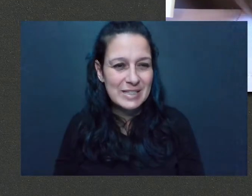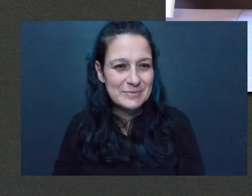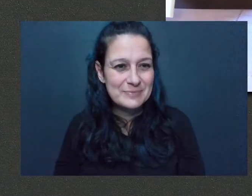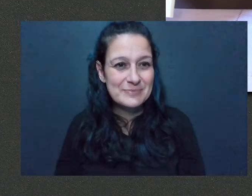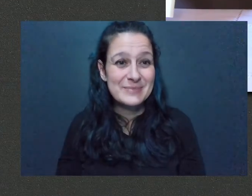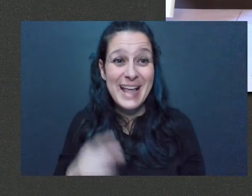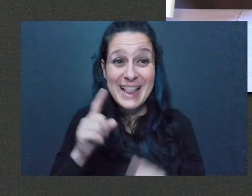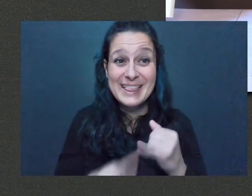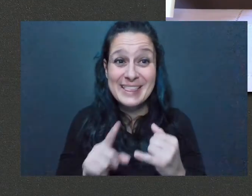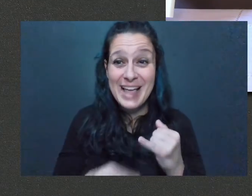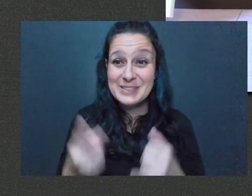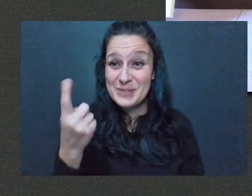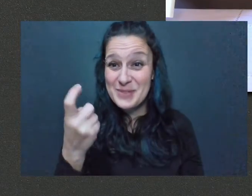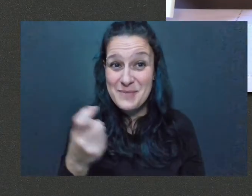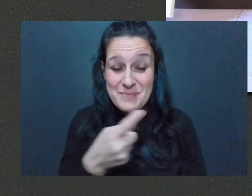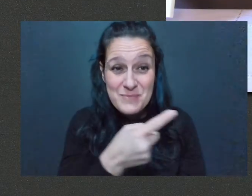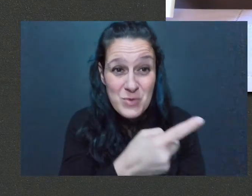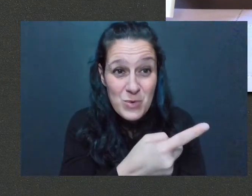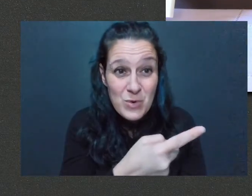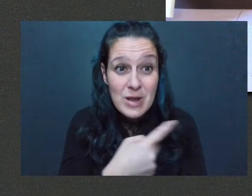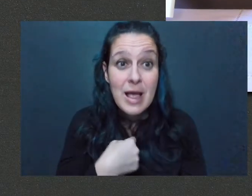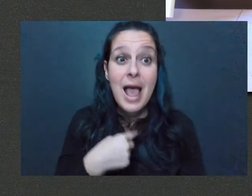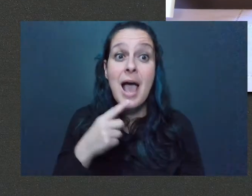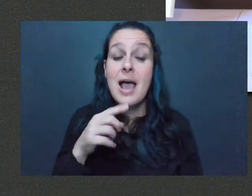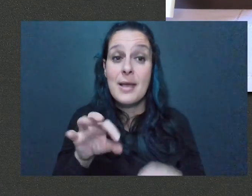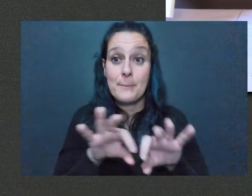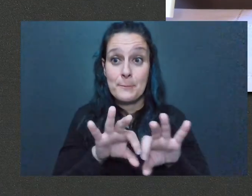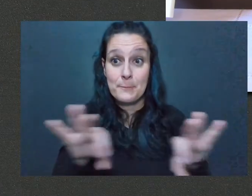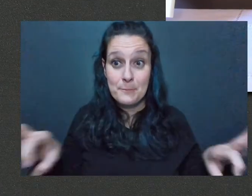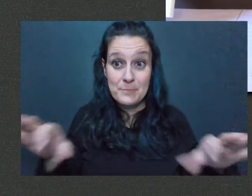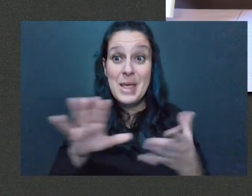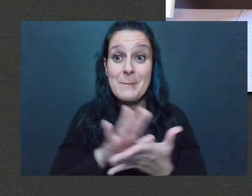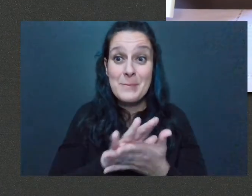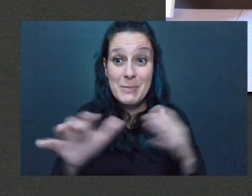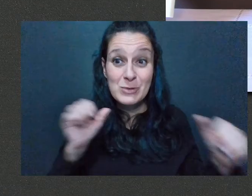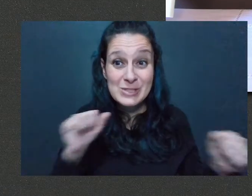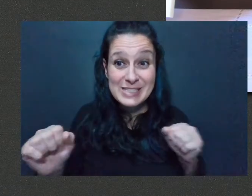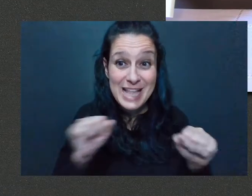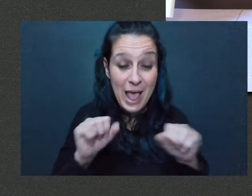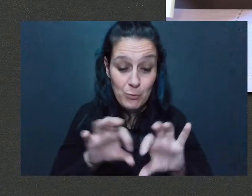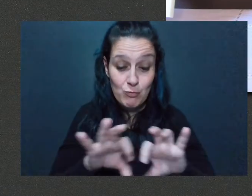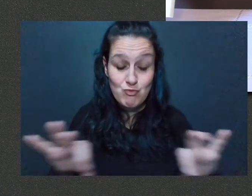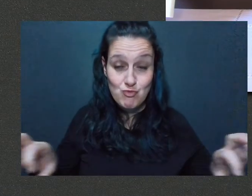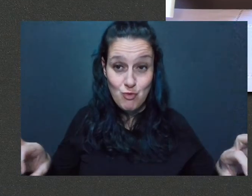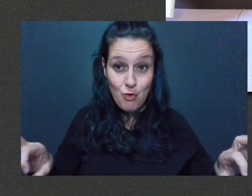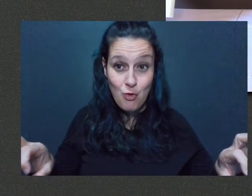And this last one, they took a paper towel roll